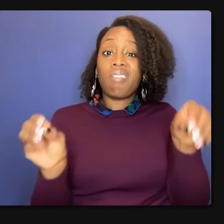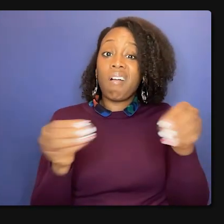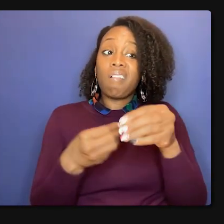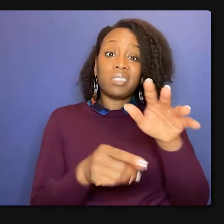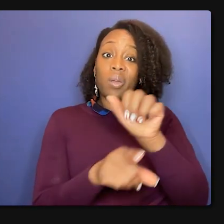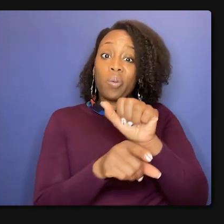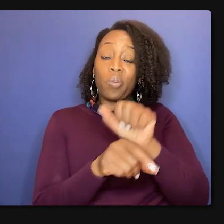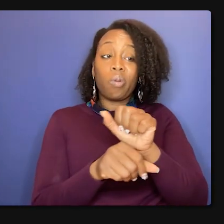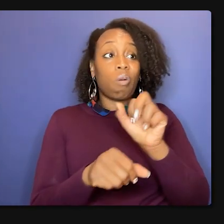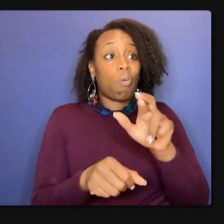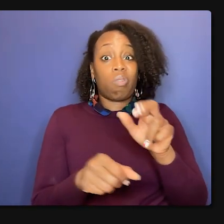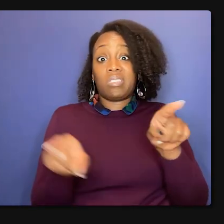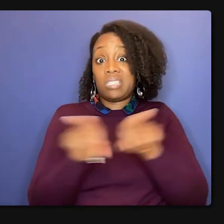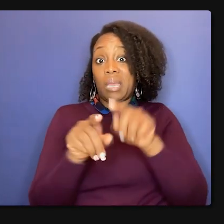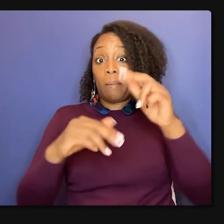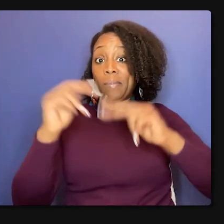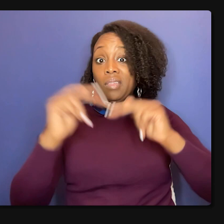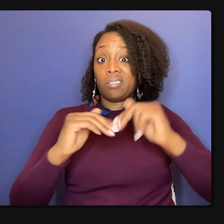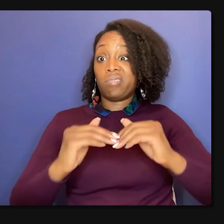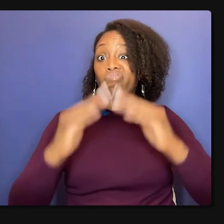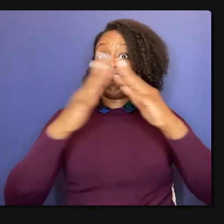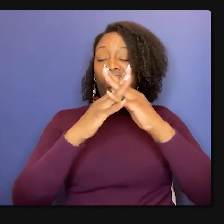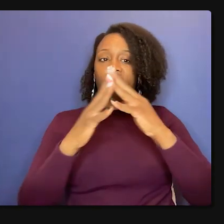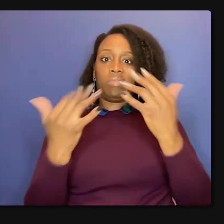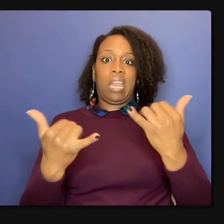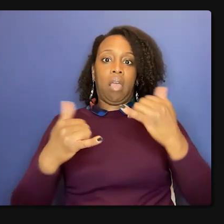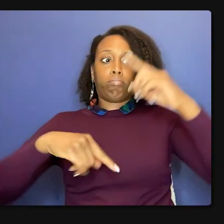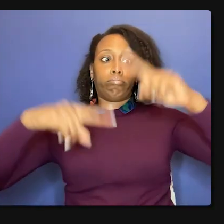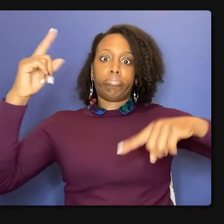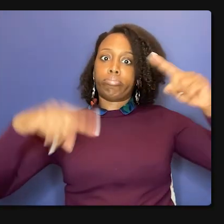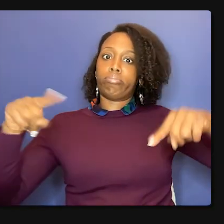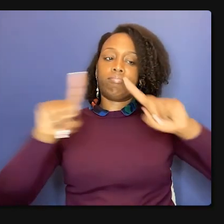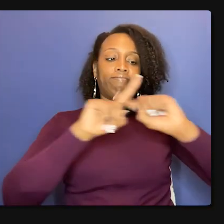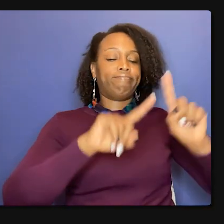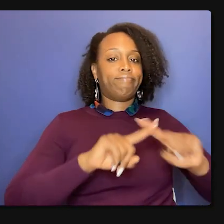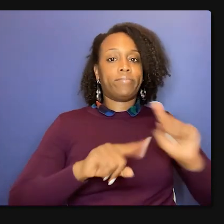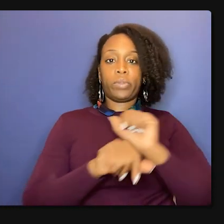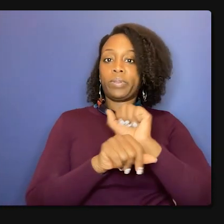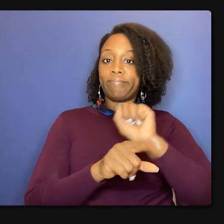or at least in the same building, we now have a variety of different possible work scenarios.